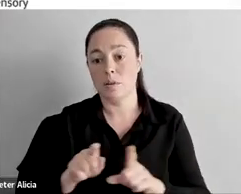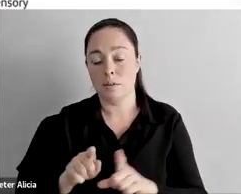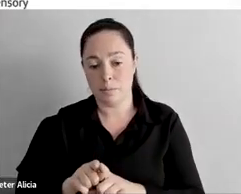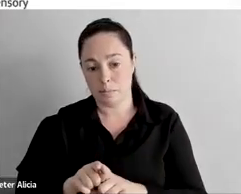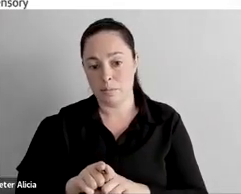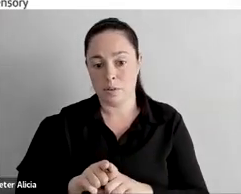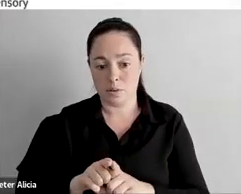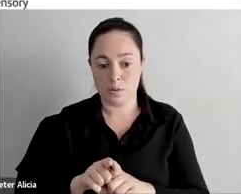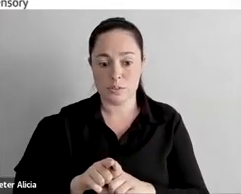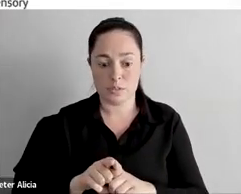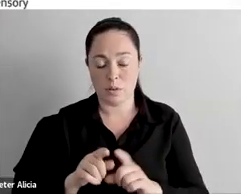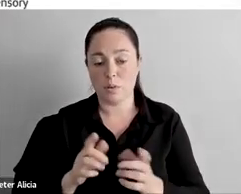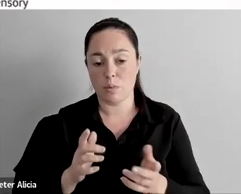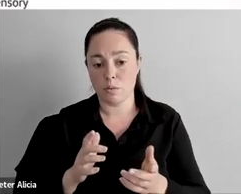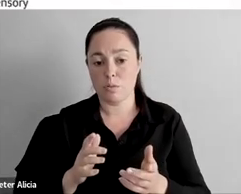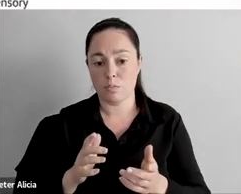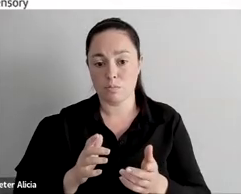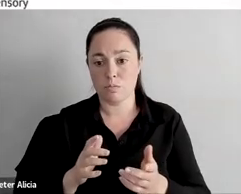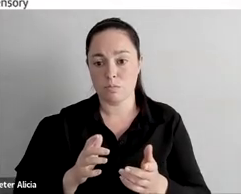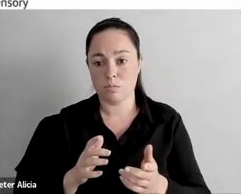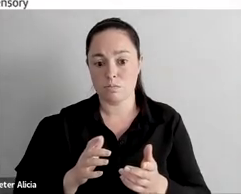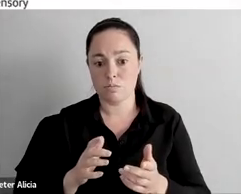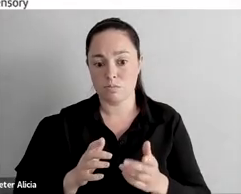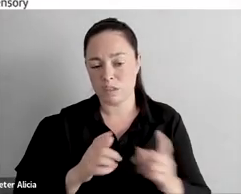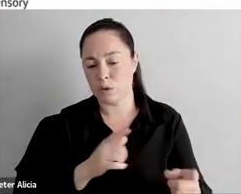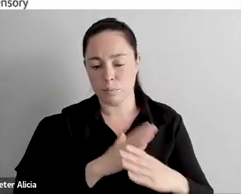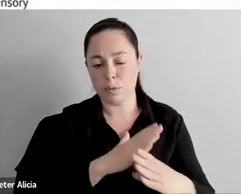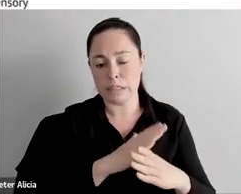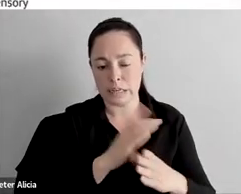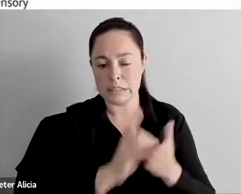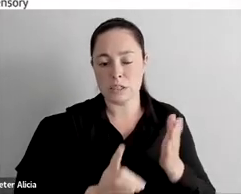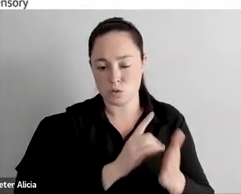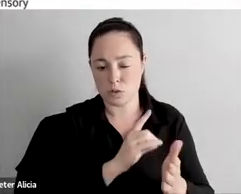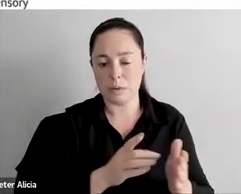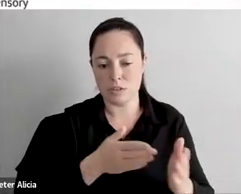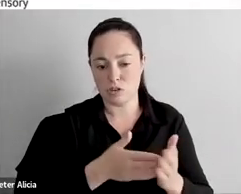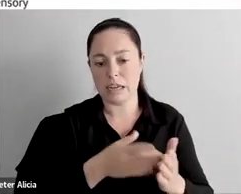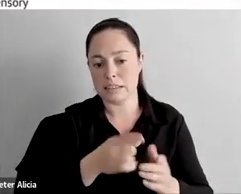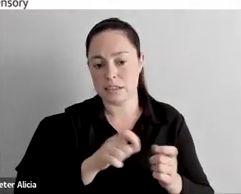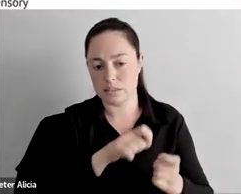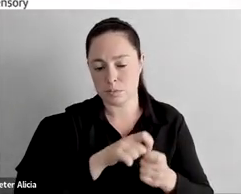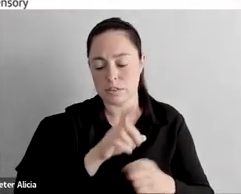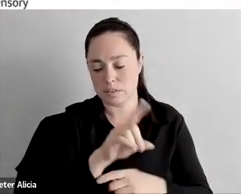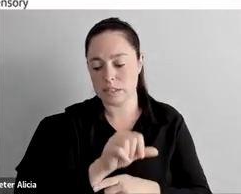discrimination based on their disability in their parenting